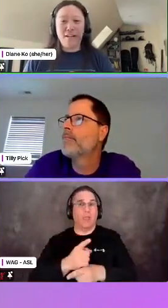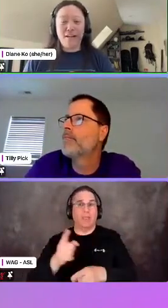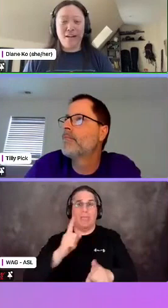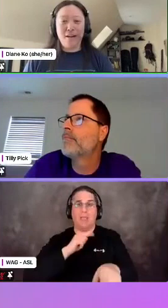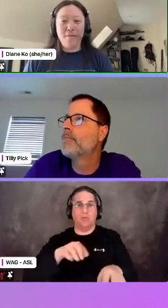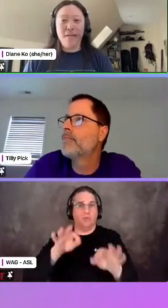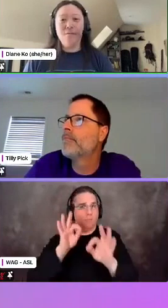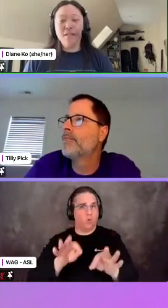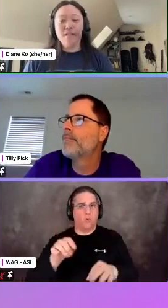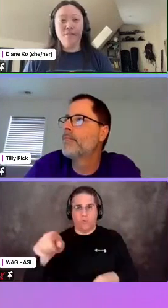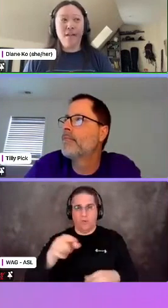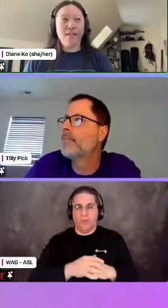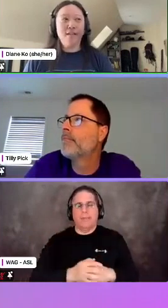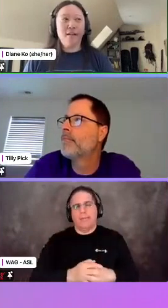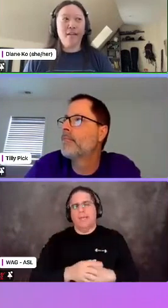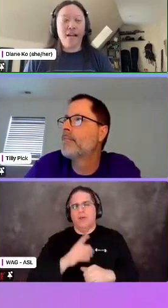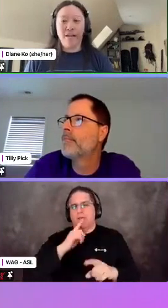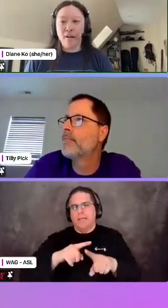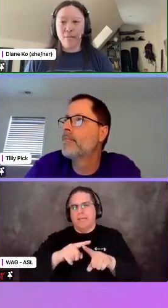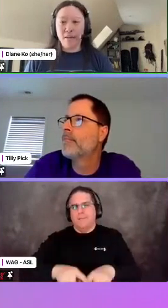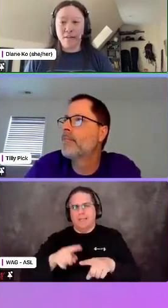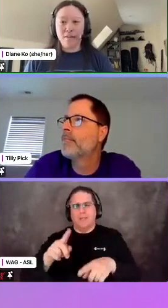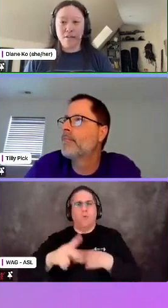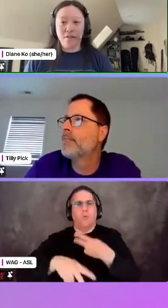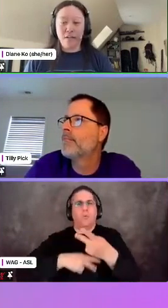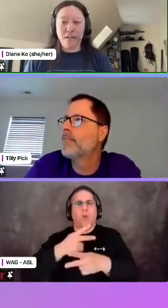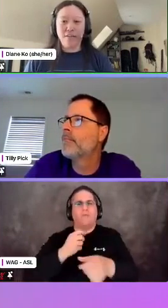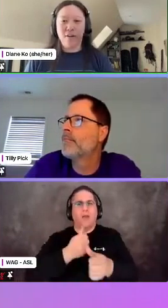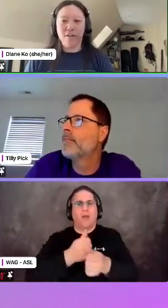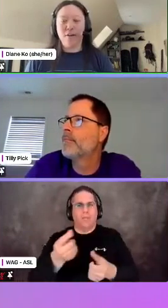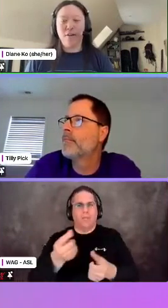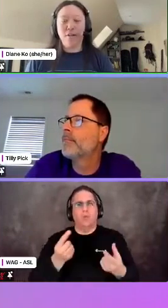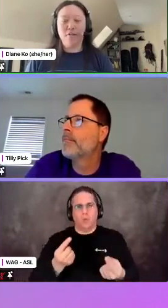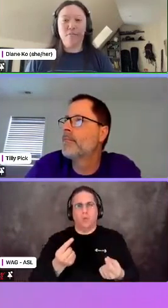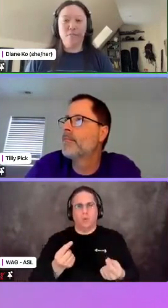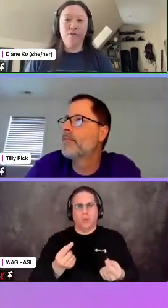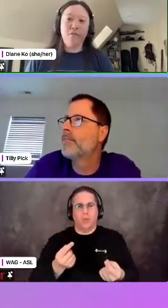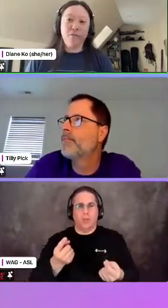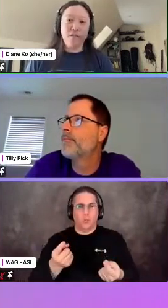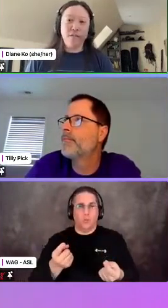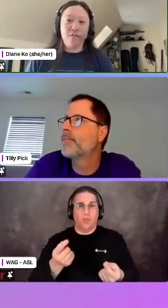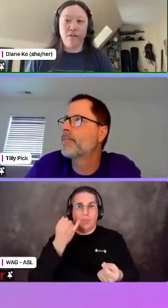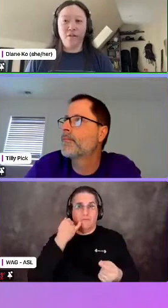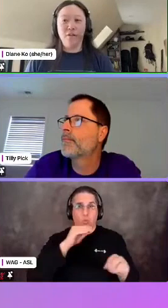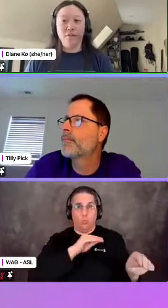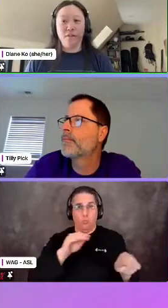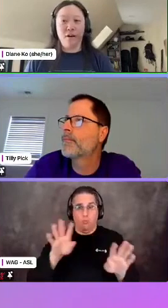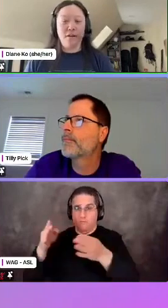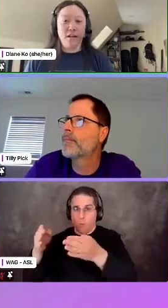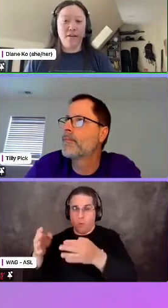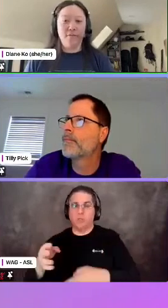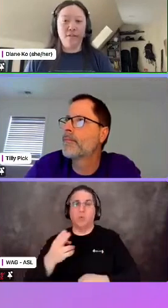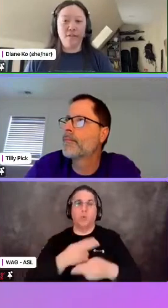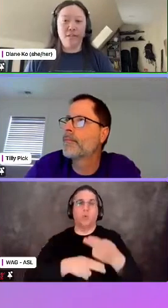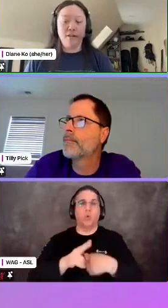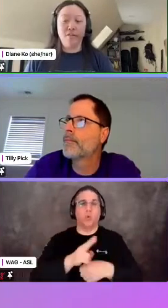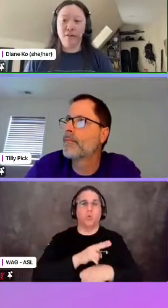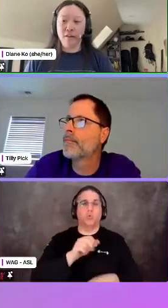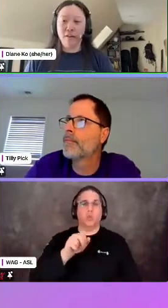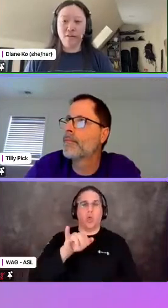on what you're referring to in relation to updating the Dom. Some browsers might have more delays when they're